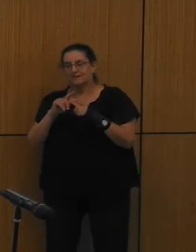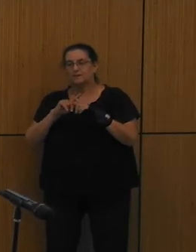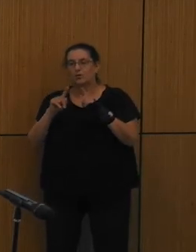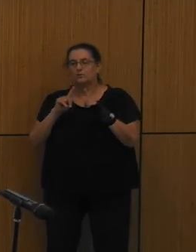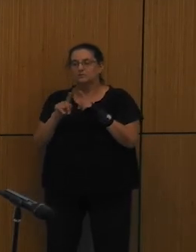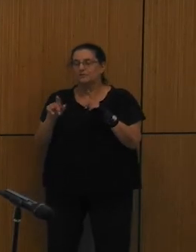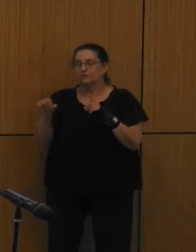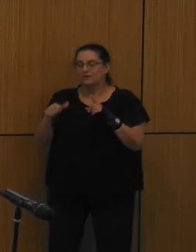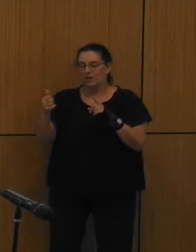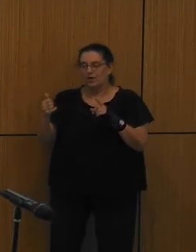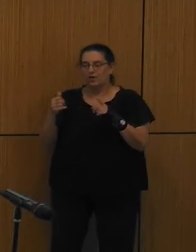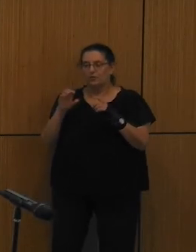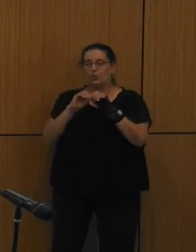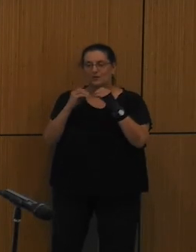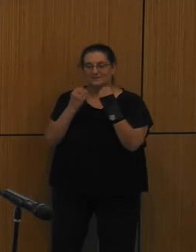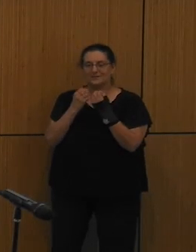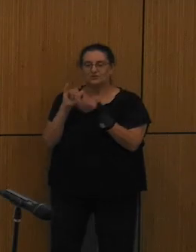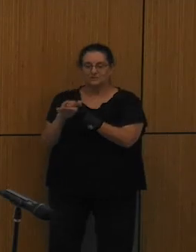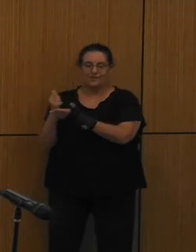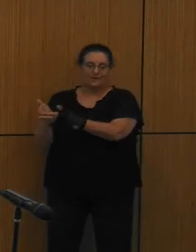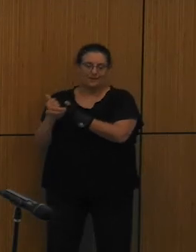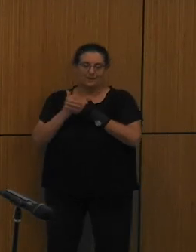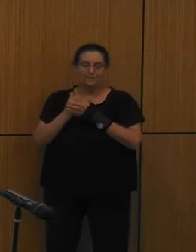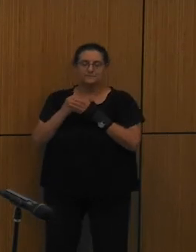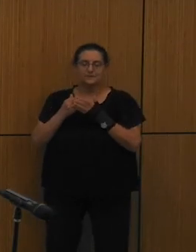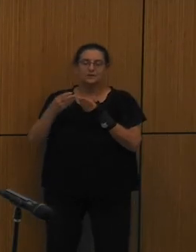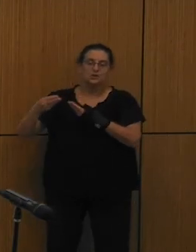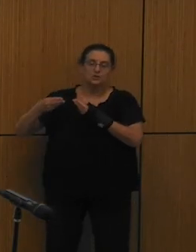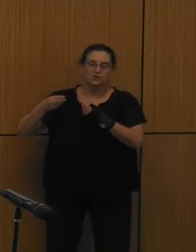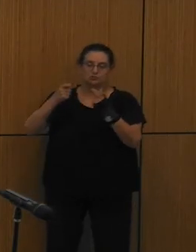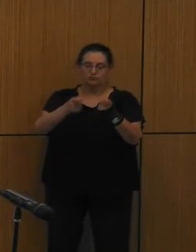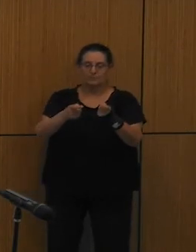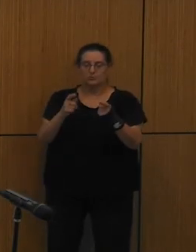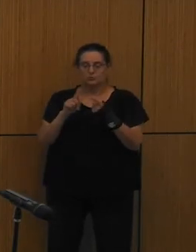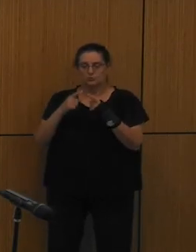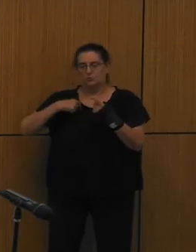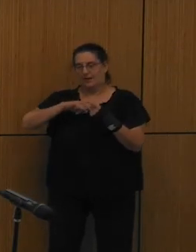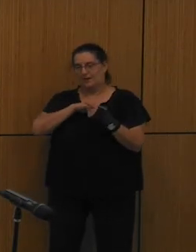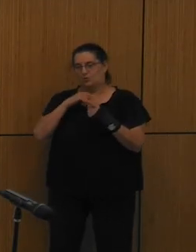And then Hofstra supports our, our EEG work in class. Thank you. So much.